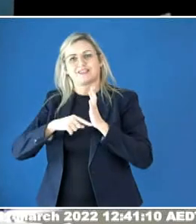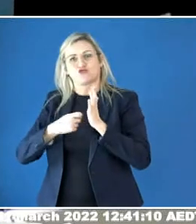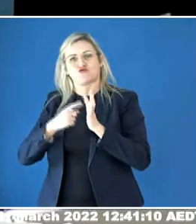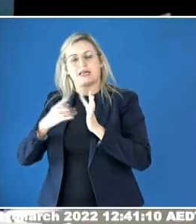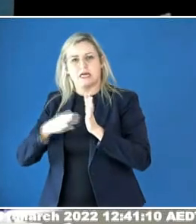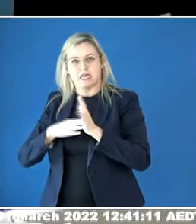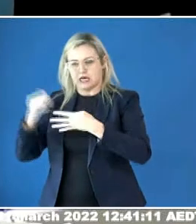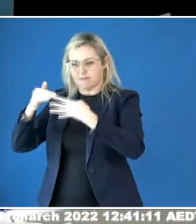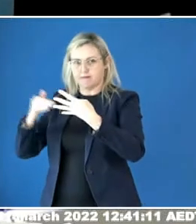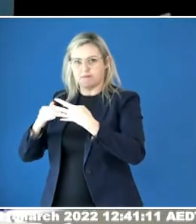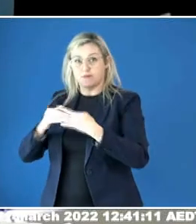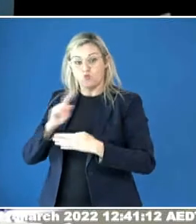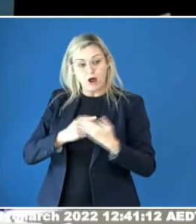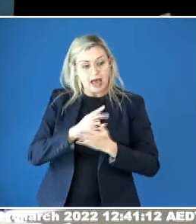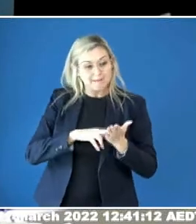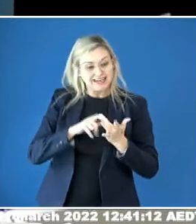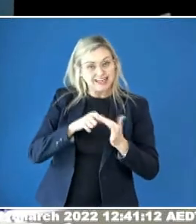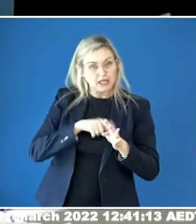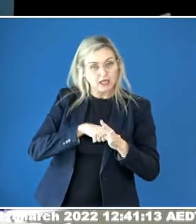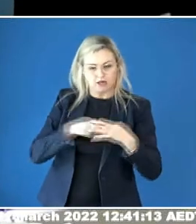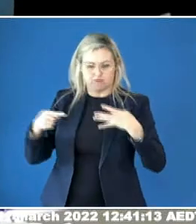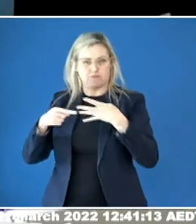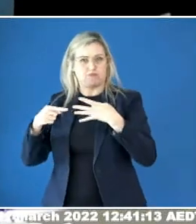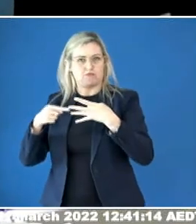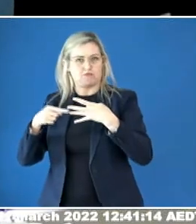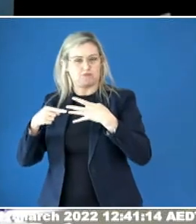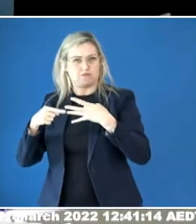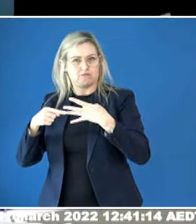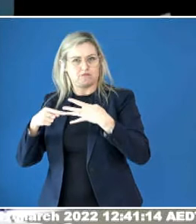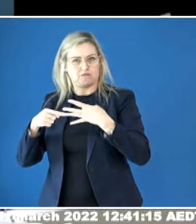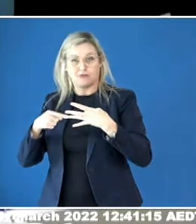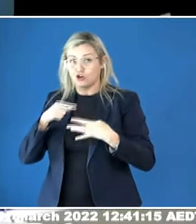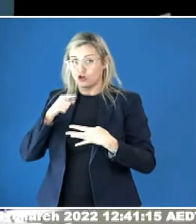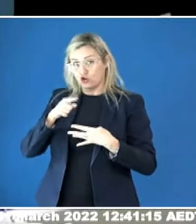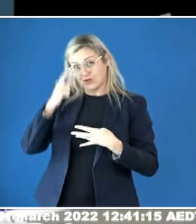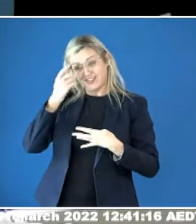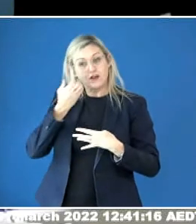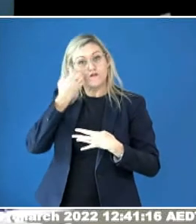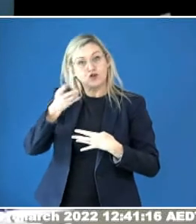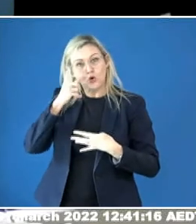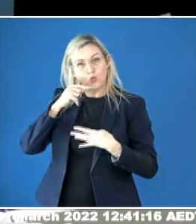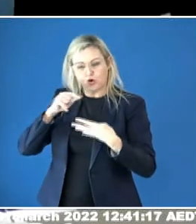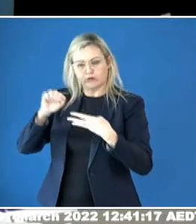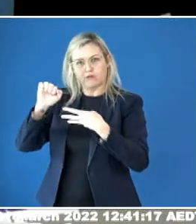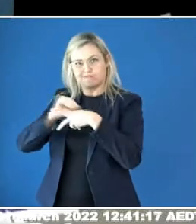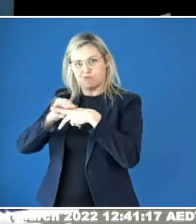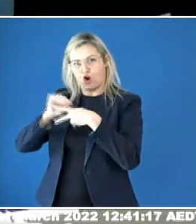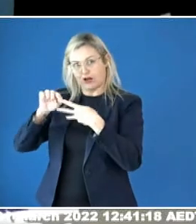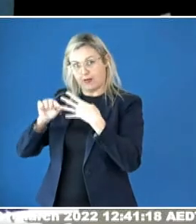re-looking at these categories given your evidence today, because there seems to be a